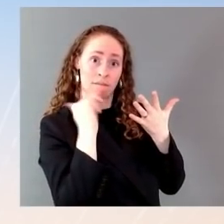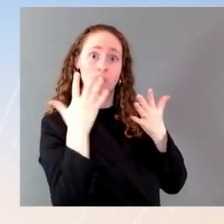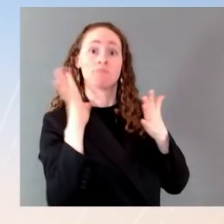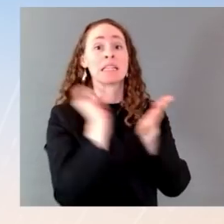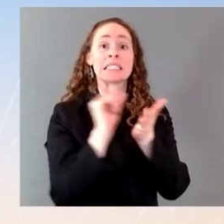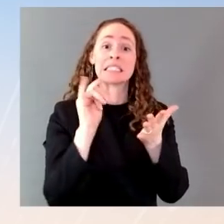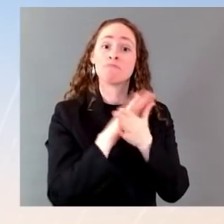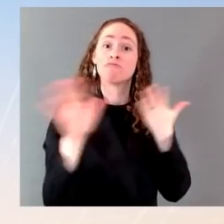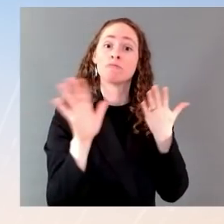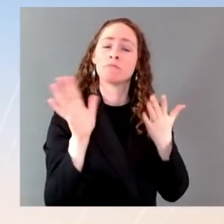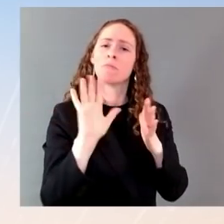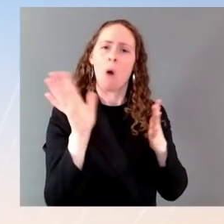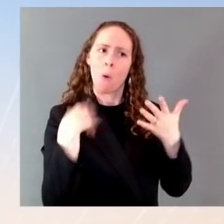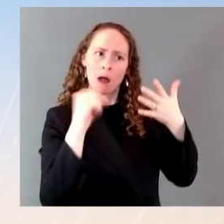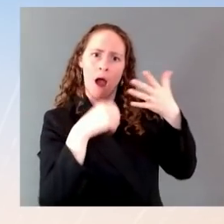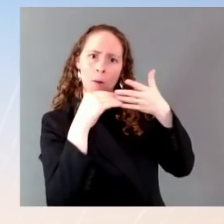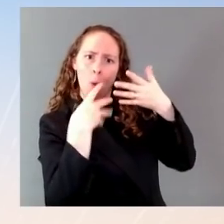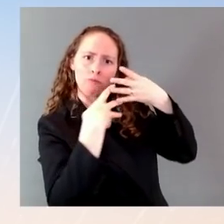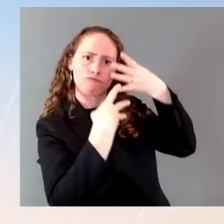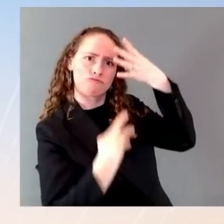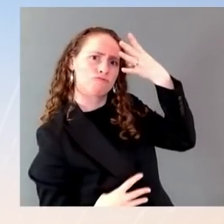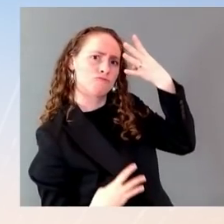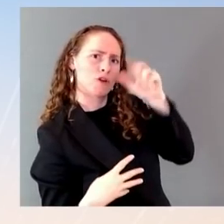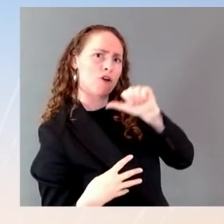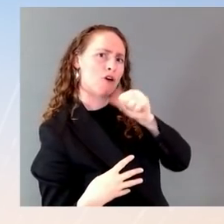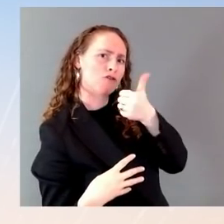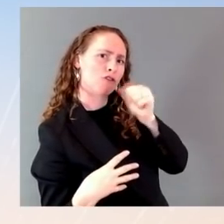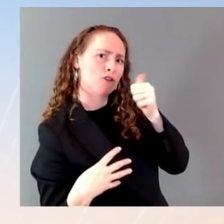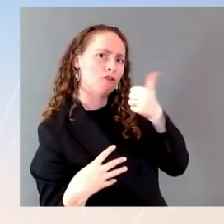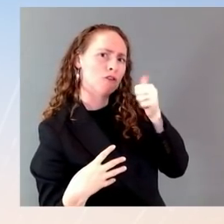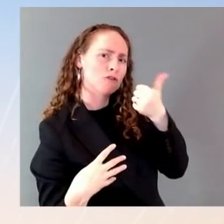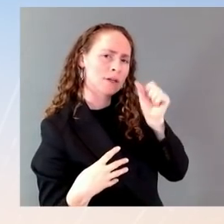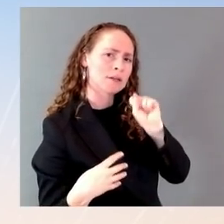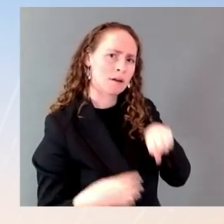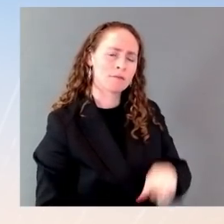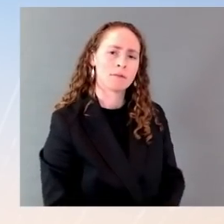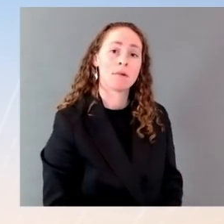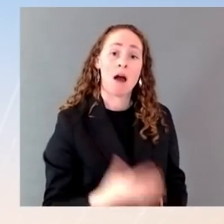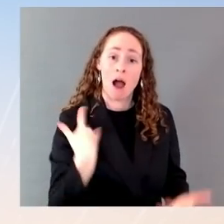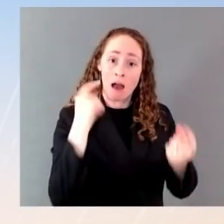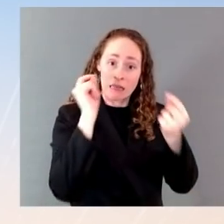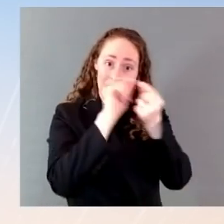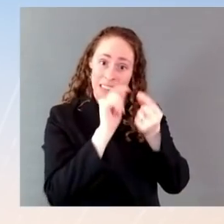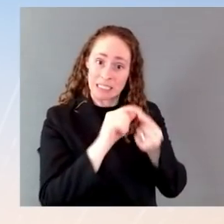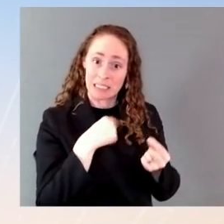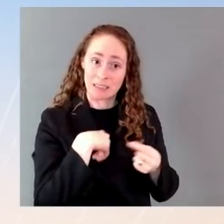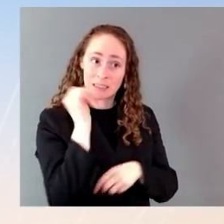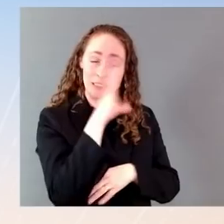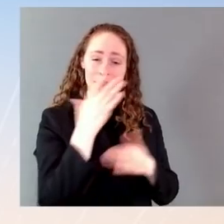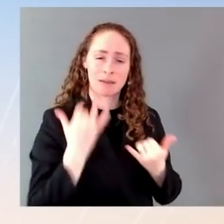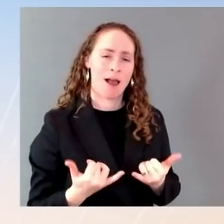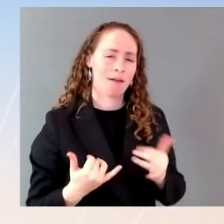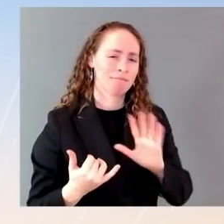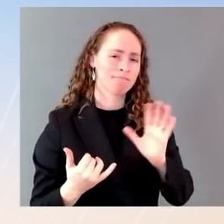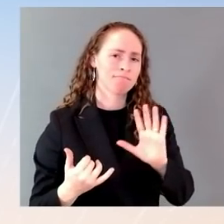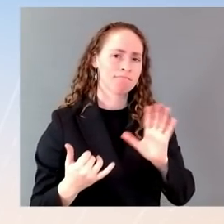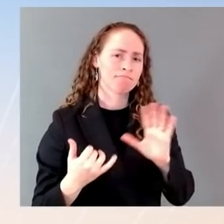We are also coordinating very closely with our European allies on that at a level of deep specificity. We have experts from the Treasury Department,